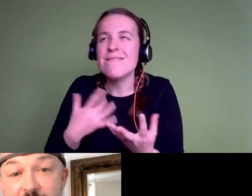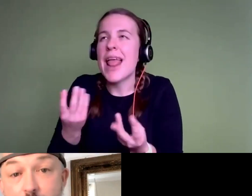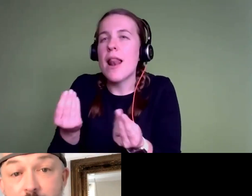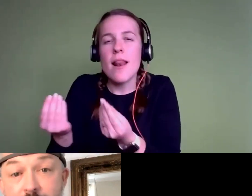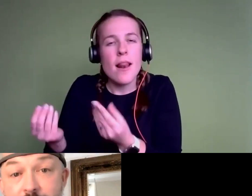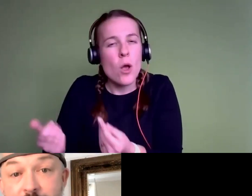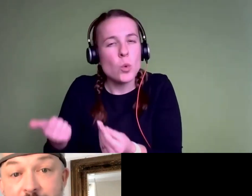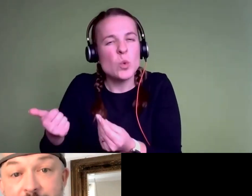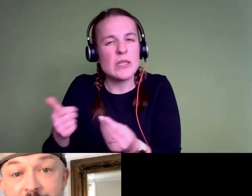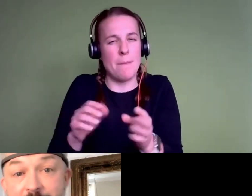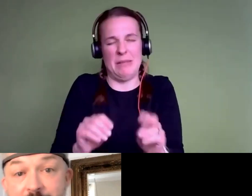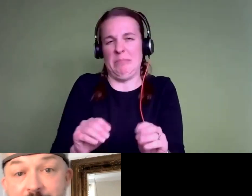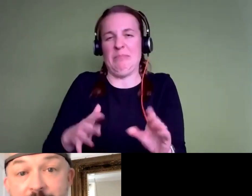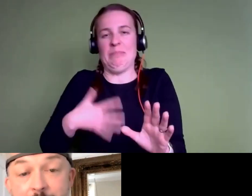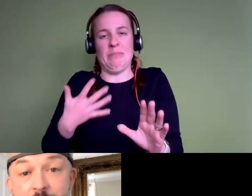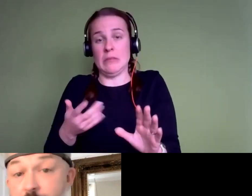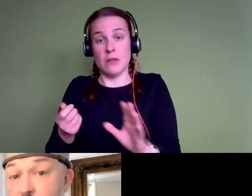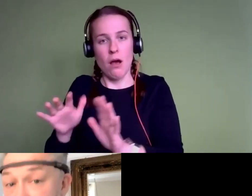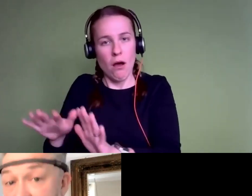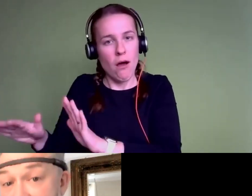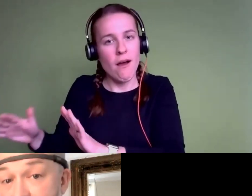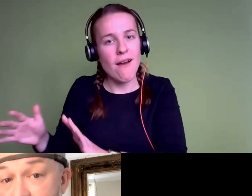people interested in green space and wanted to curate a